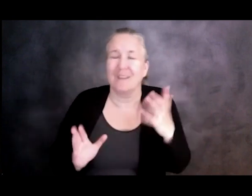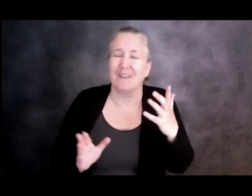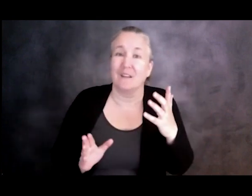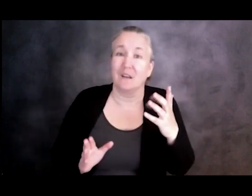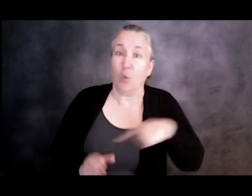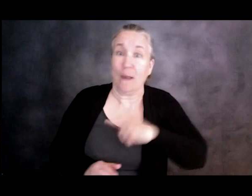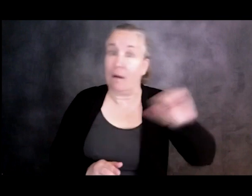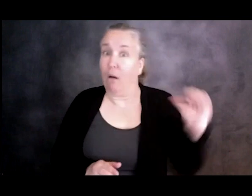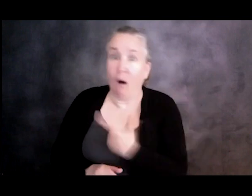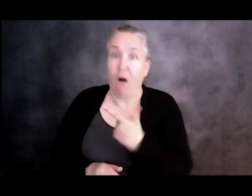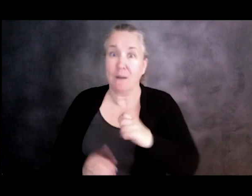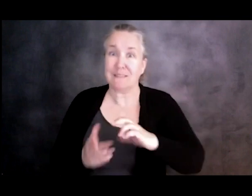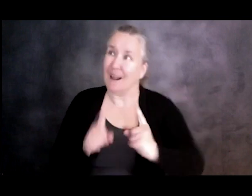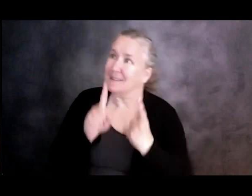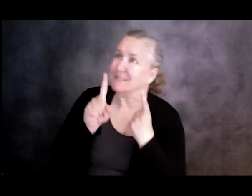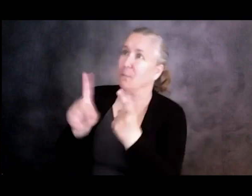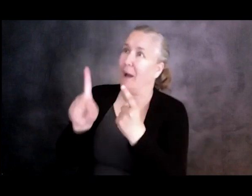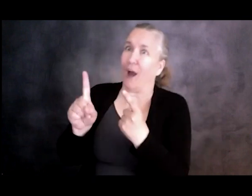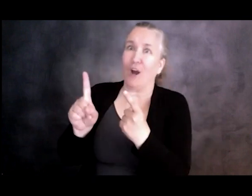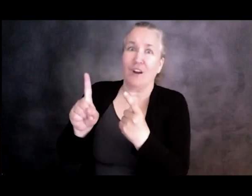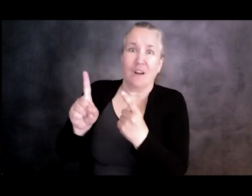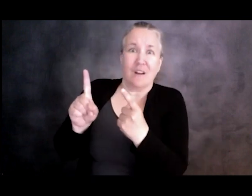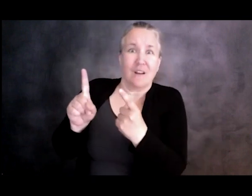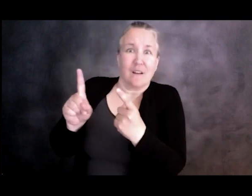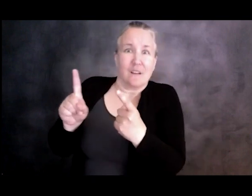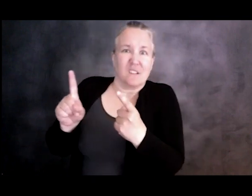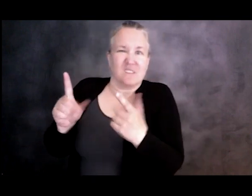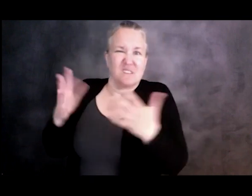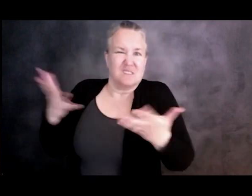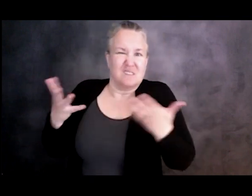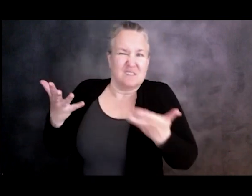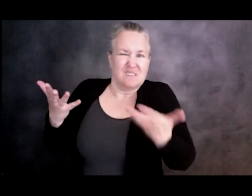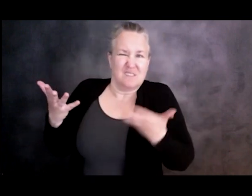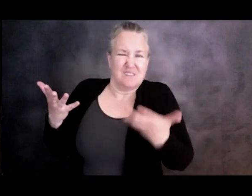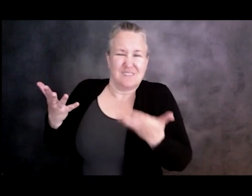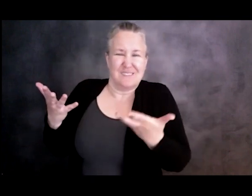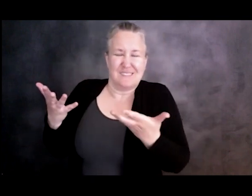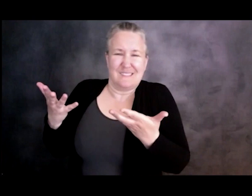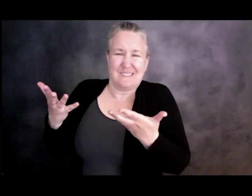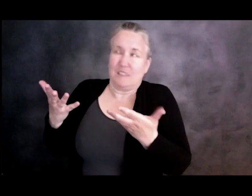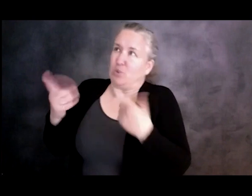to aspire to be whatever is seen as the elite thing